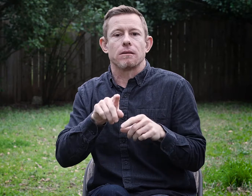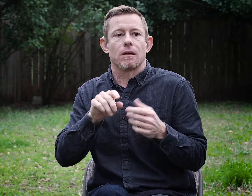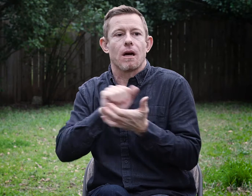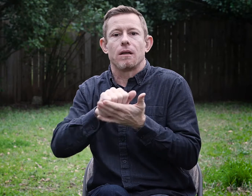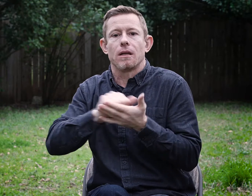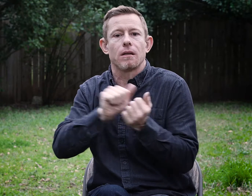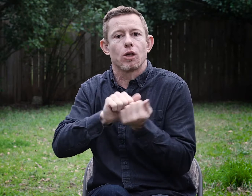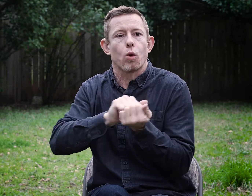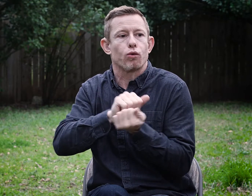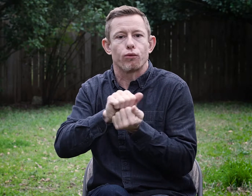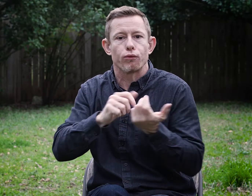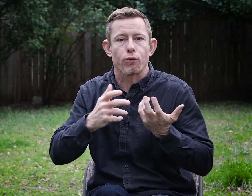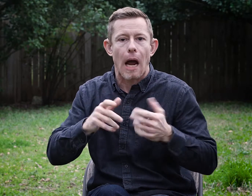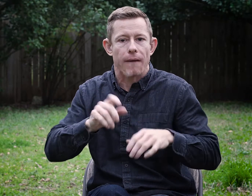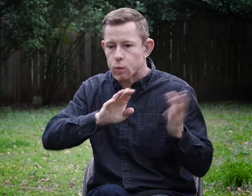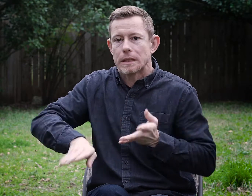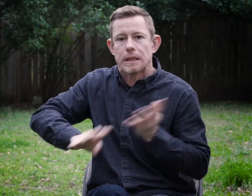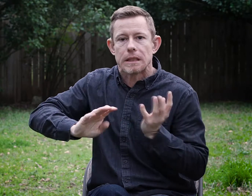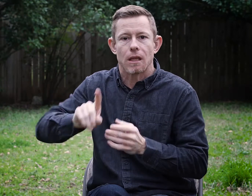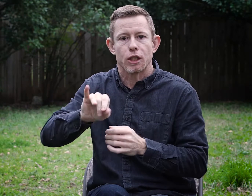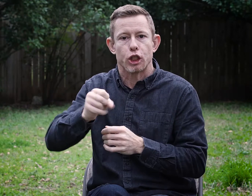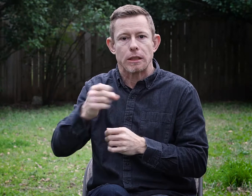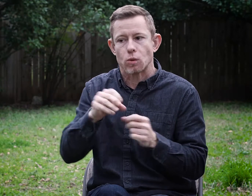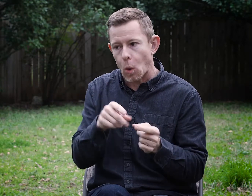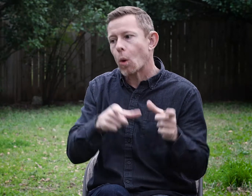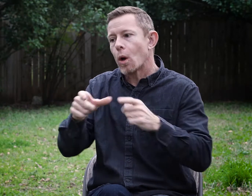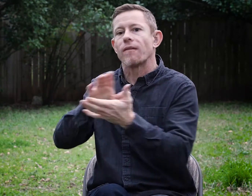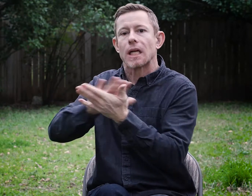If I’m the dishwasher and I don’t clean the dishes, that affects the entire team.